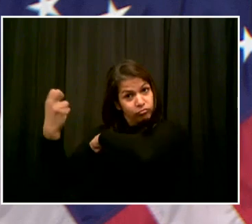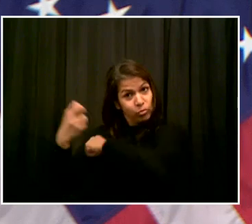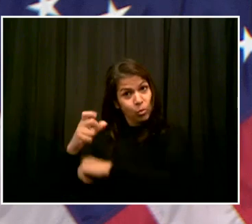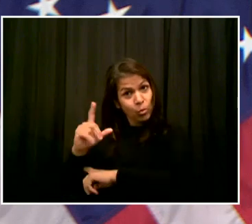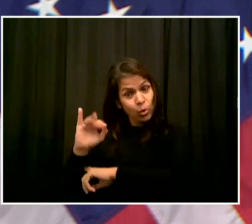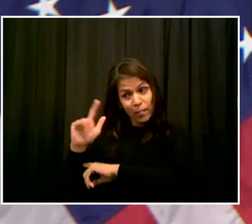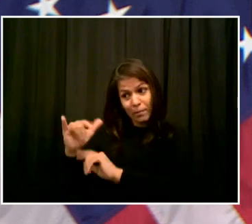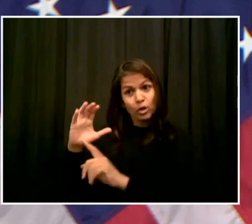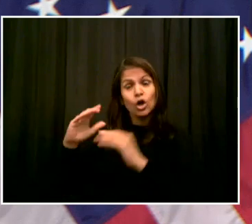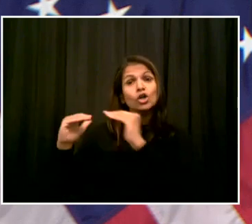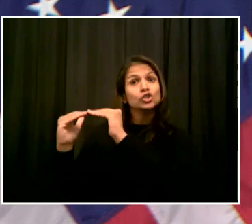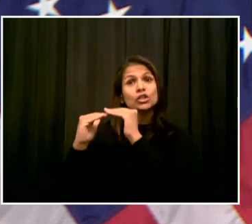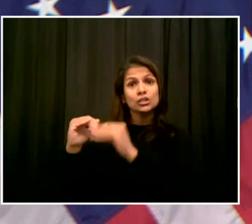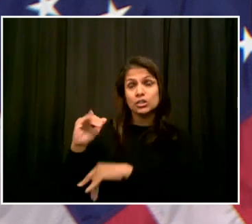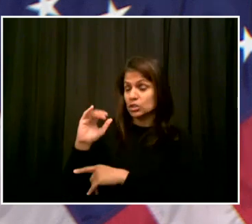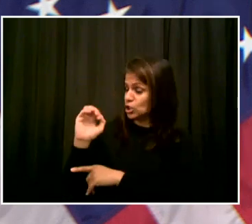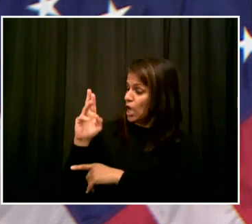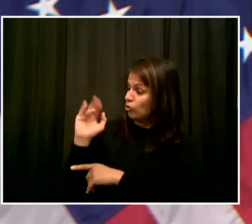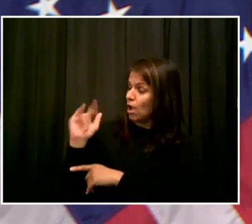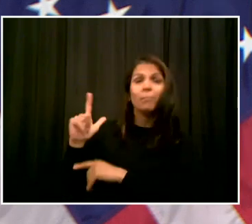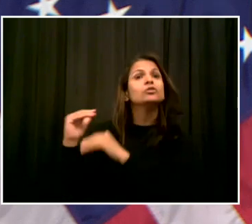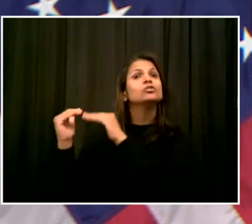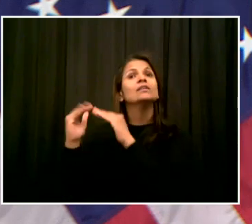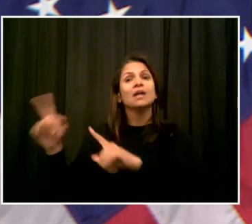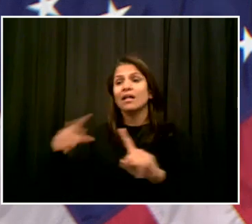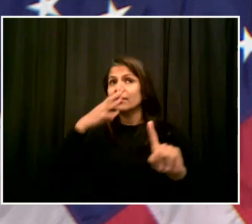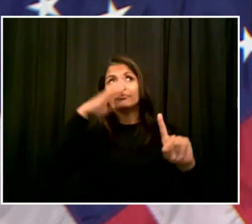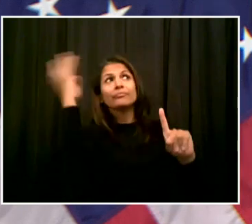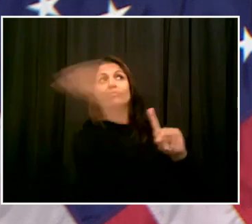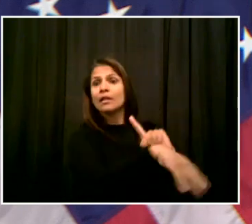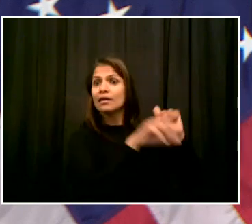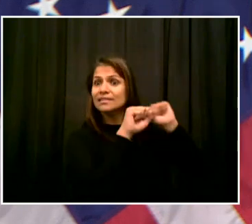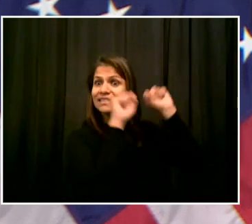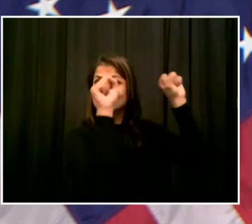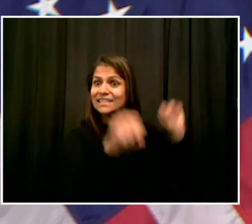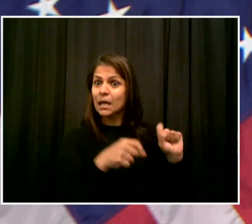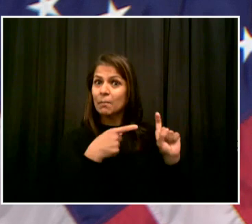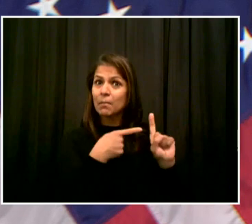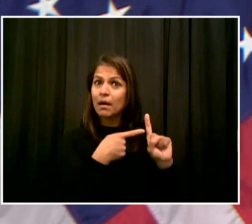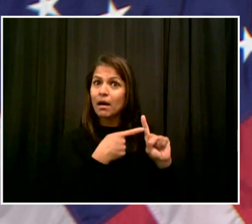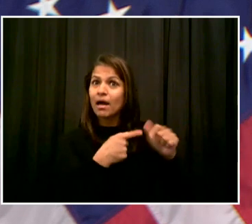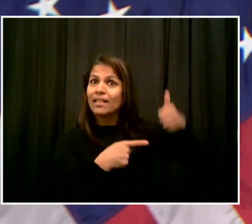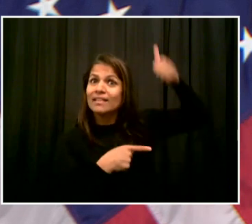D ANOFRM THE LEGISLATORS THAT WILL NEED TO ARM THEIR POLICE WITH TOOLS, FROM THE PROSECUTORS WHO NEED TO